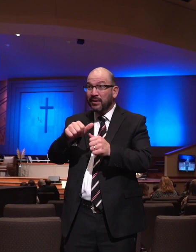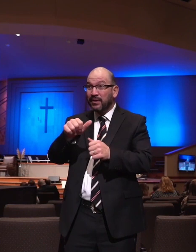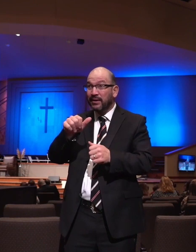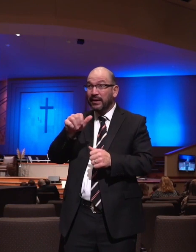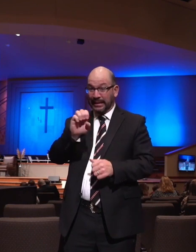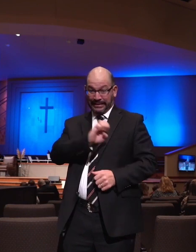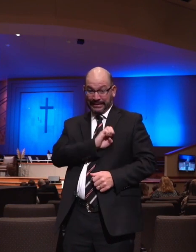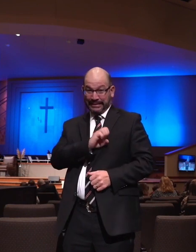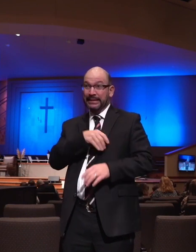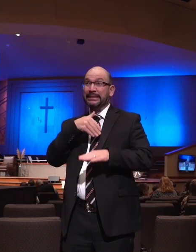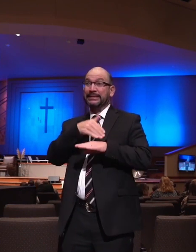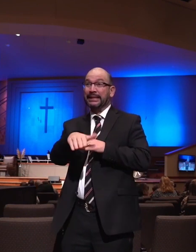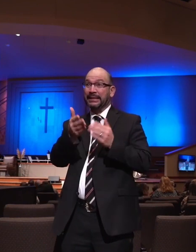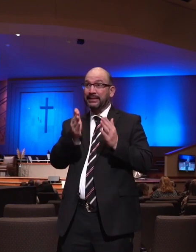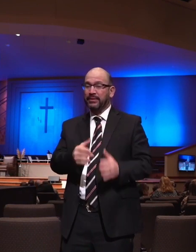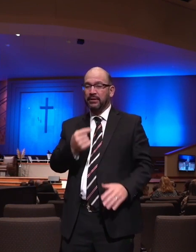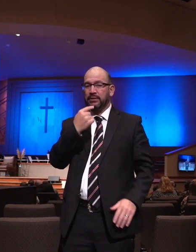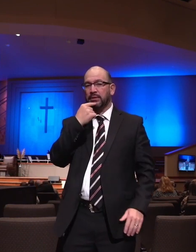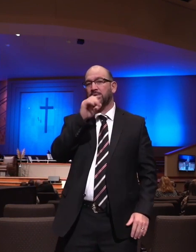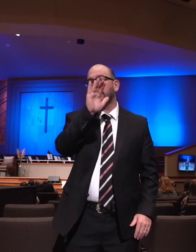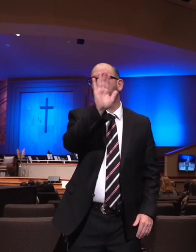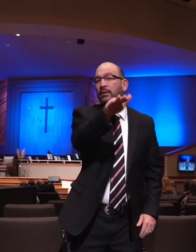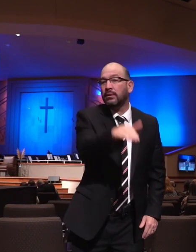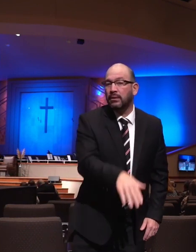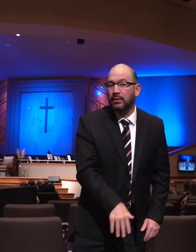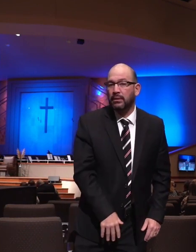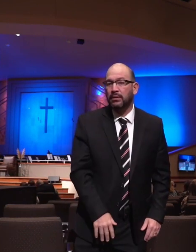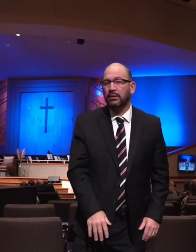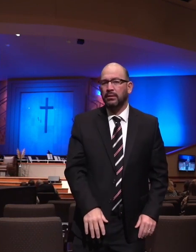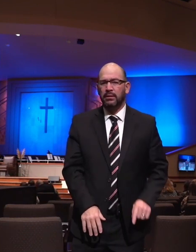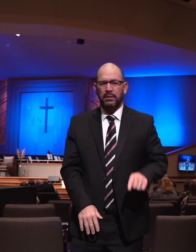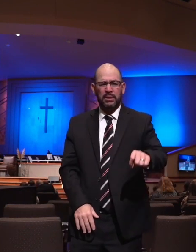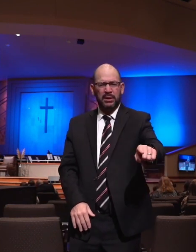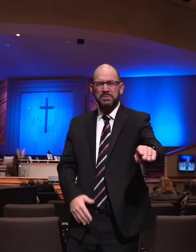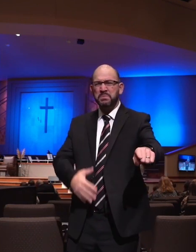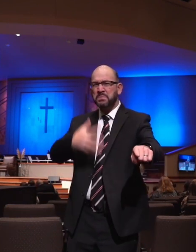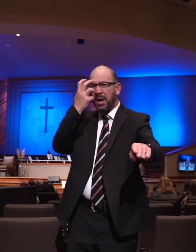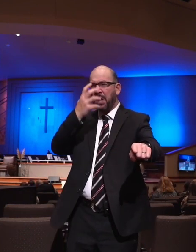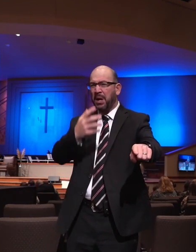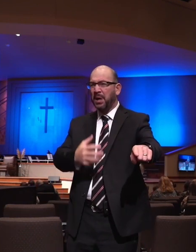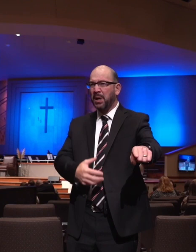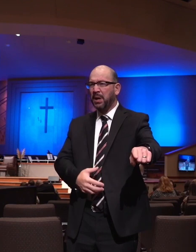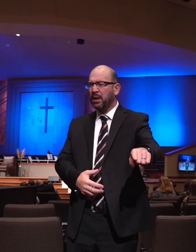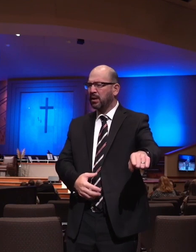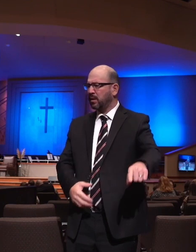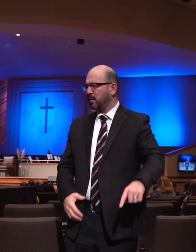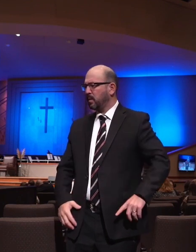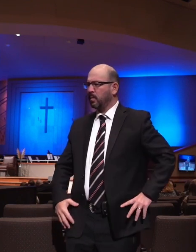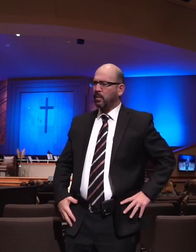Jordan or Jordan seven times but Naaman was wroth and went away and said behold